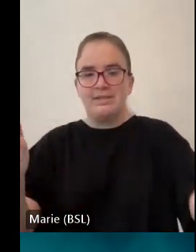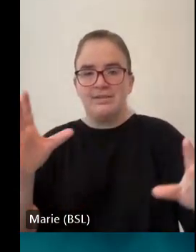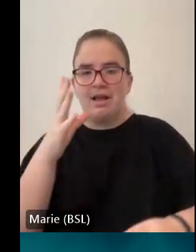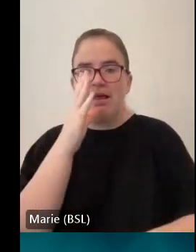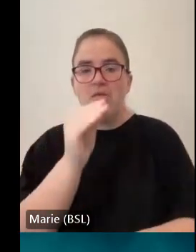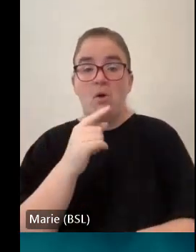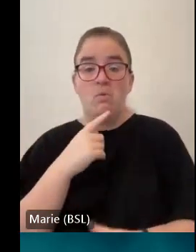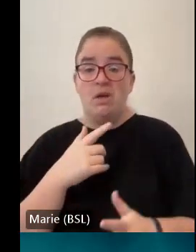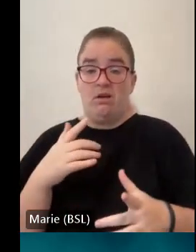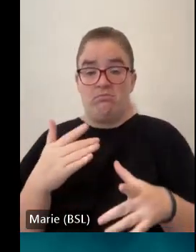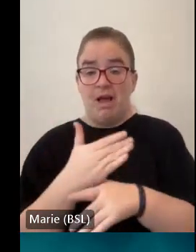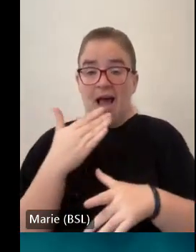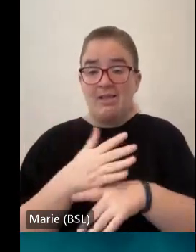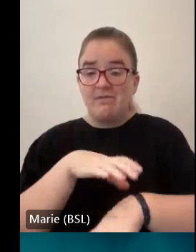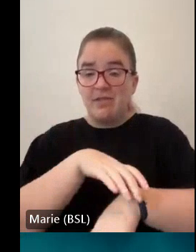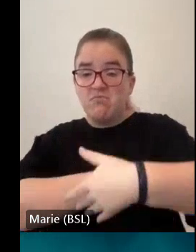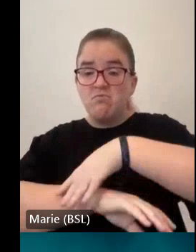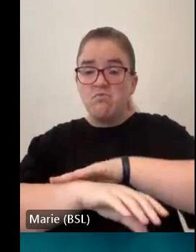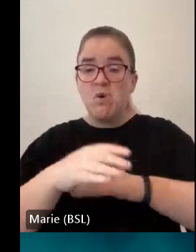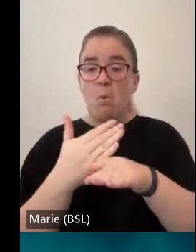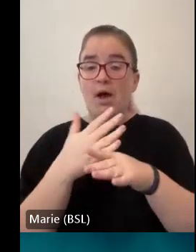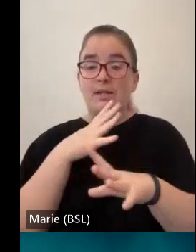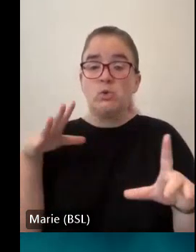we are proactively working in that space.